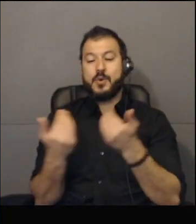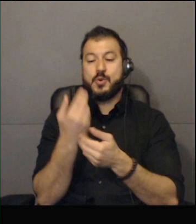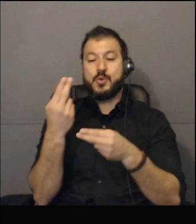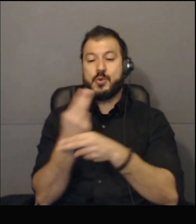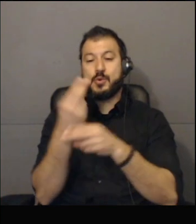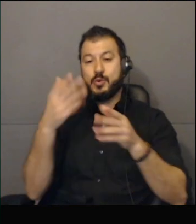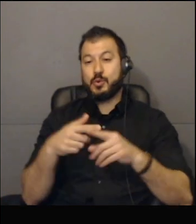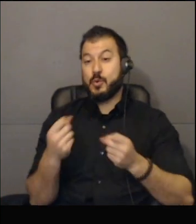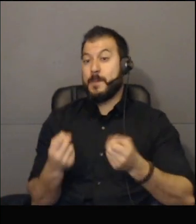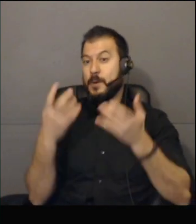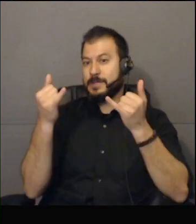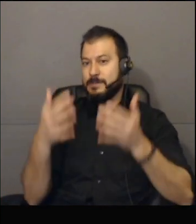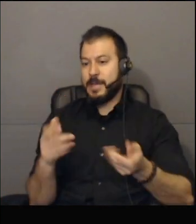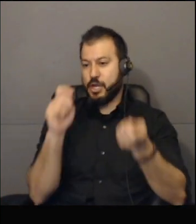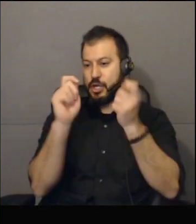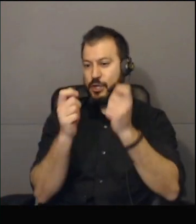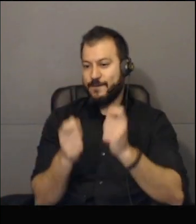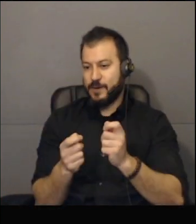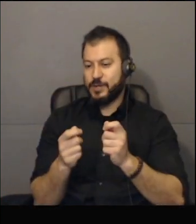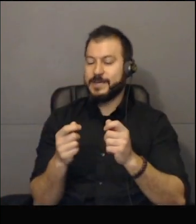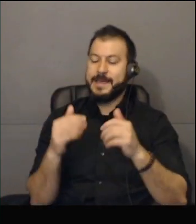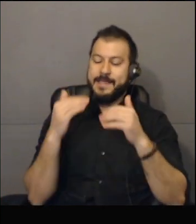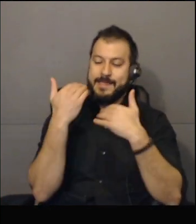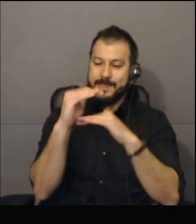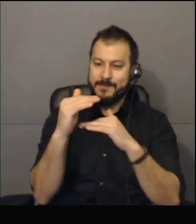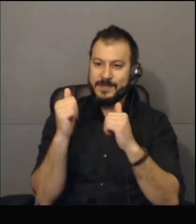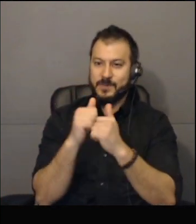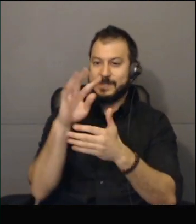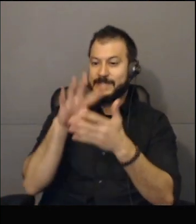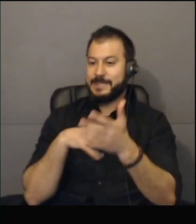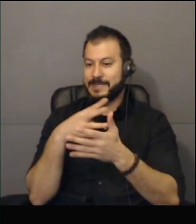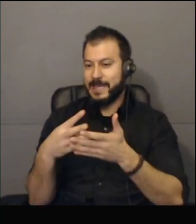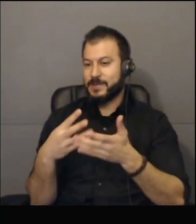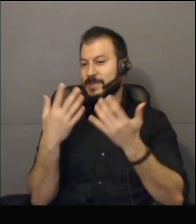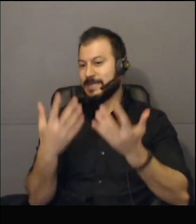configure server scaling limits with schedule standby and anomic standby.